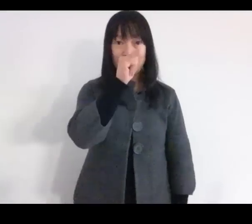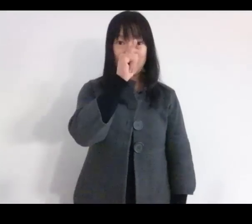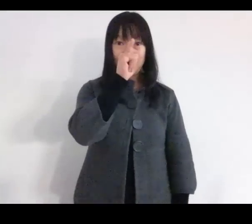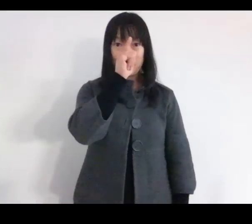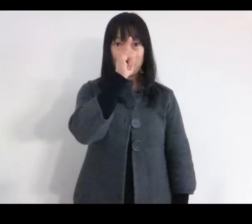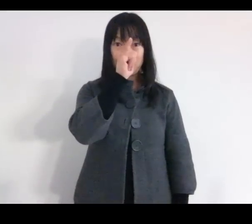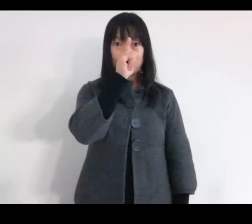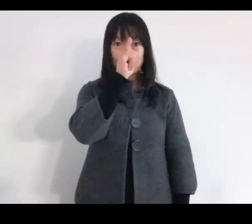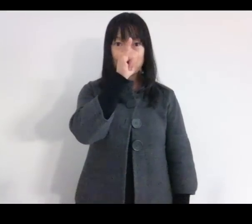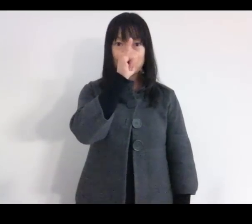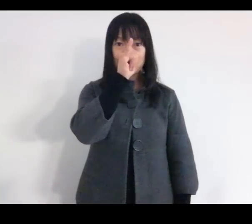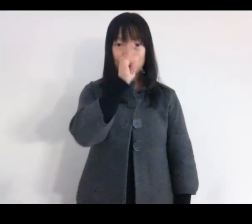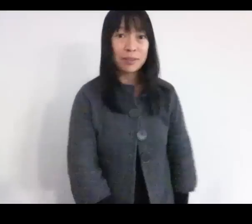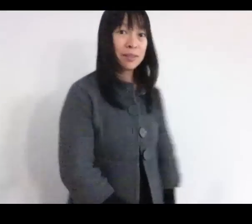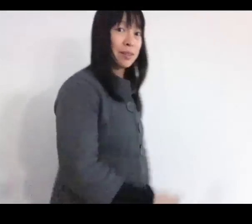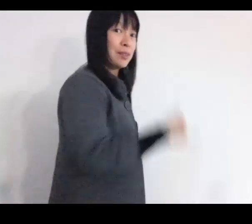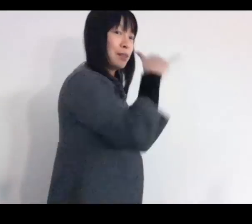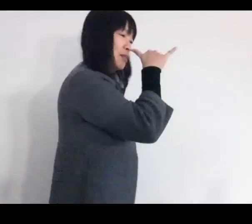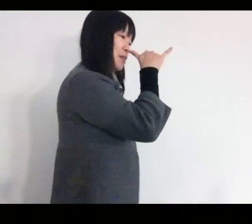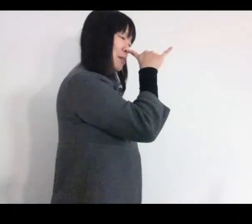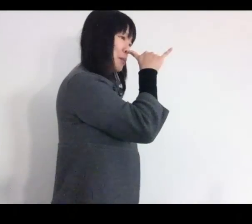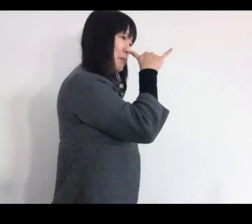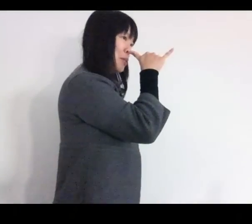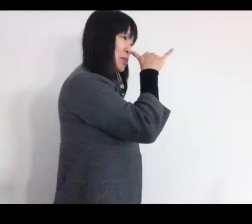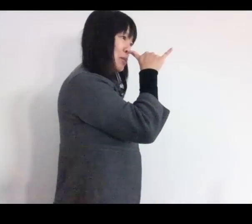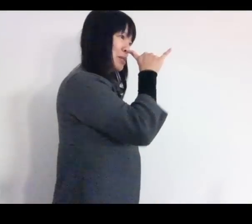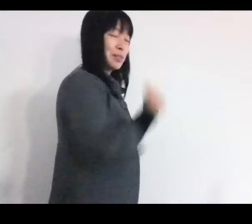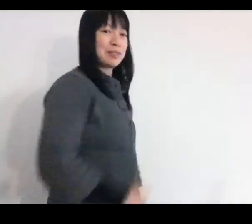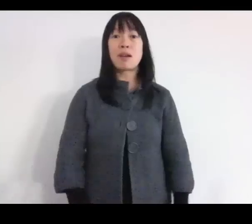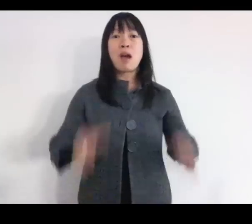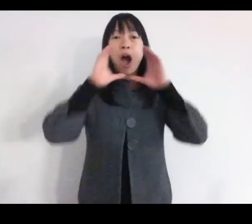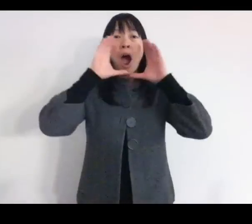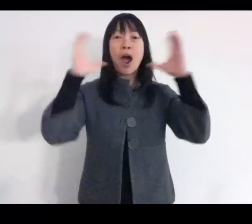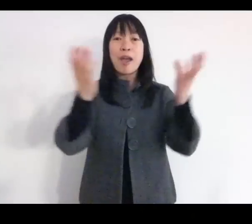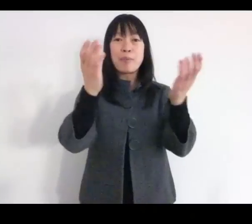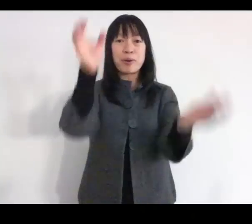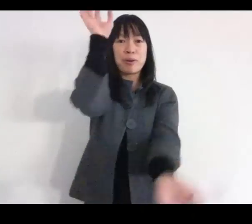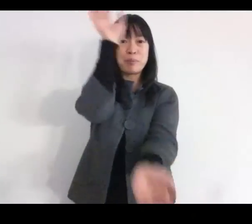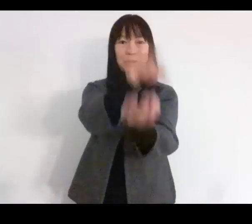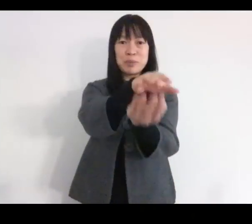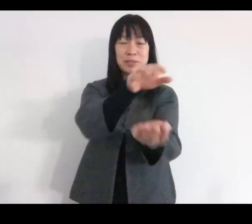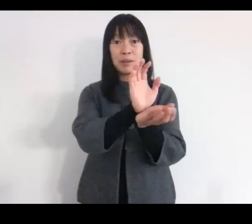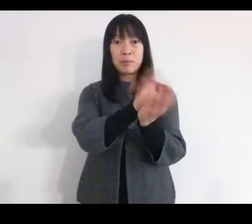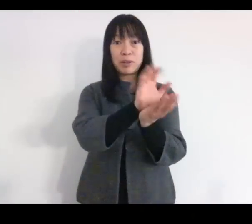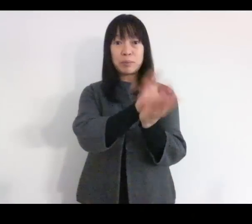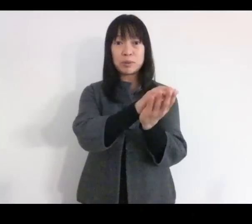RHINOCEROS HIPPOPOTAMUS PLATYPUS